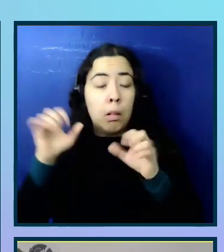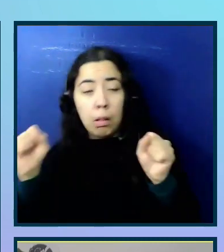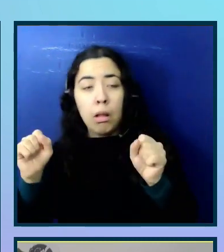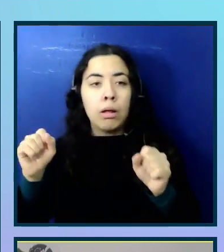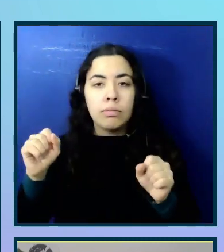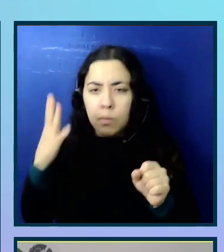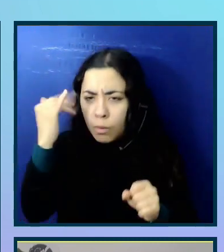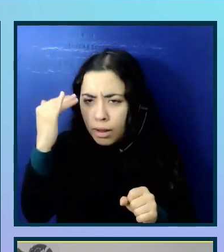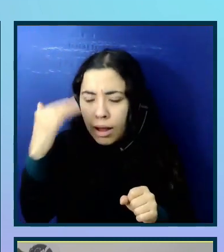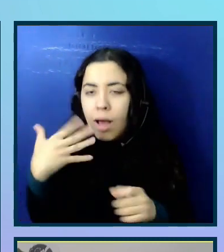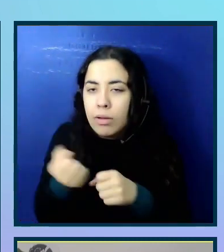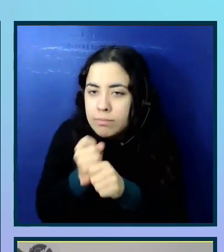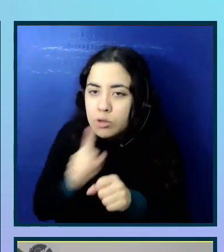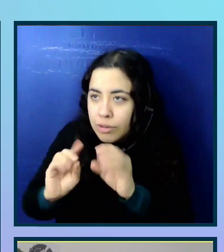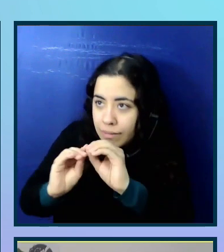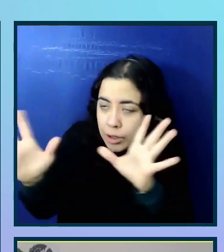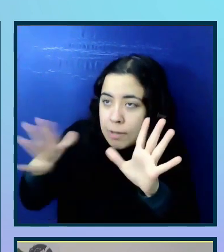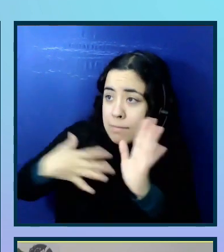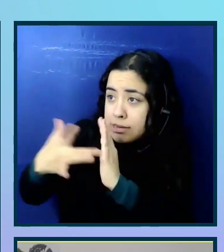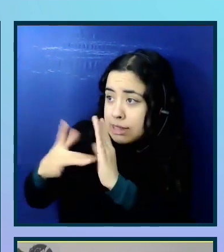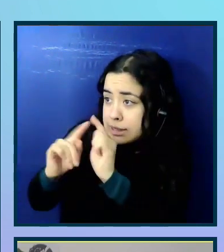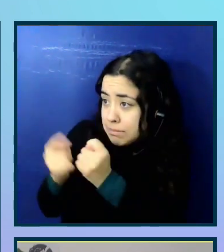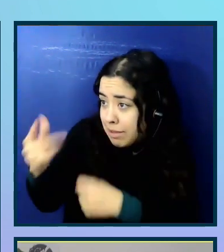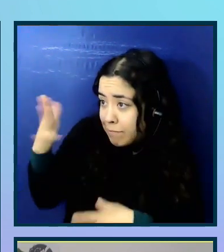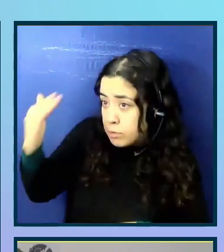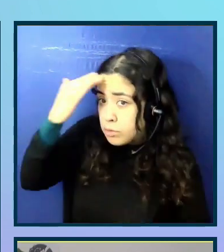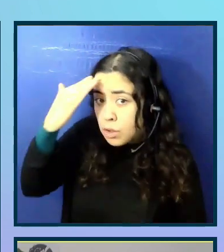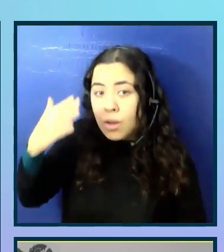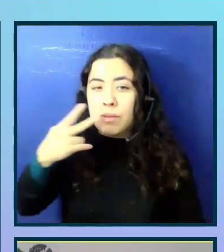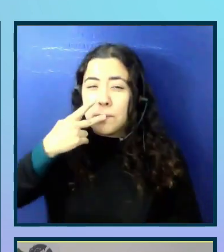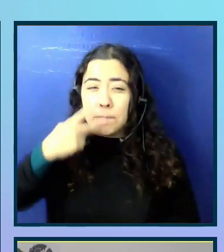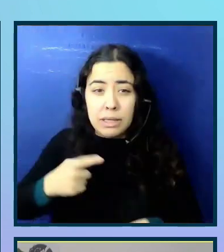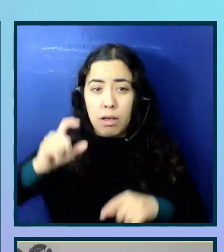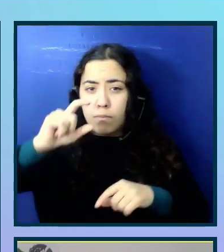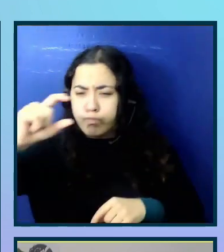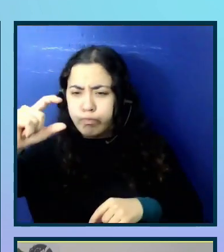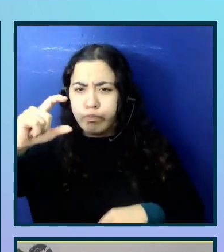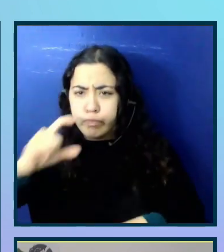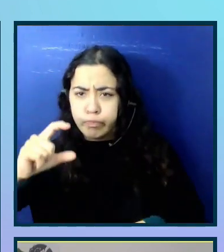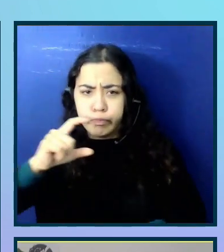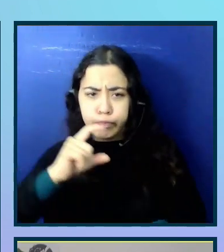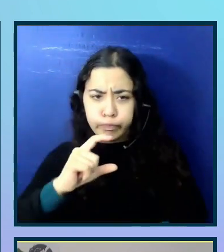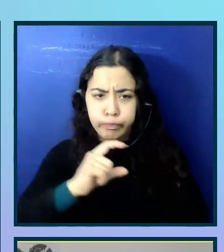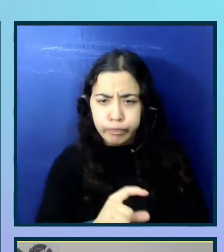my dev team knows that the magenta stuff here is the annotation. It's not part of the product